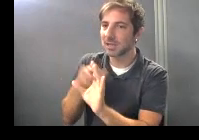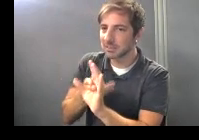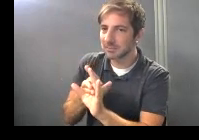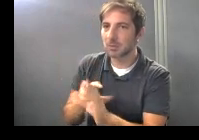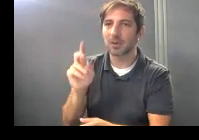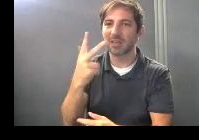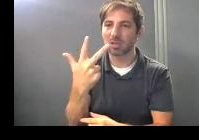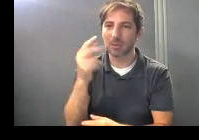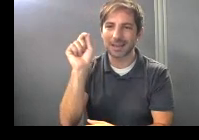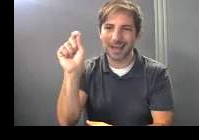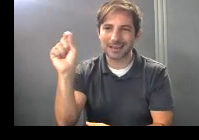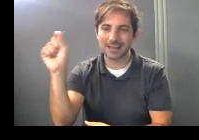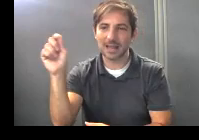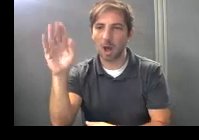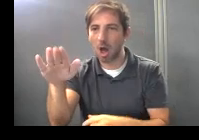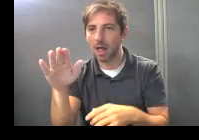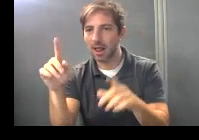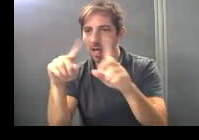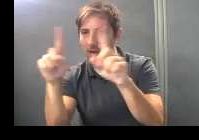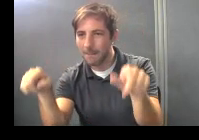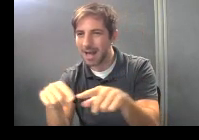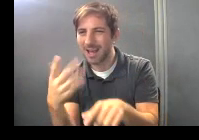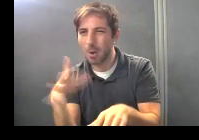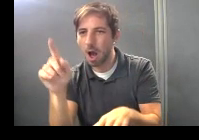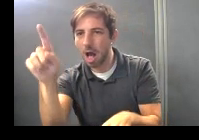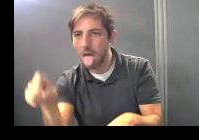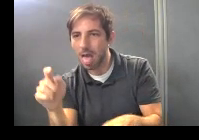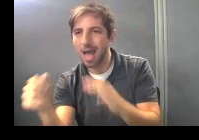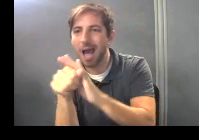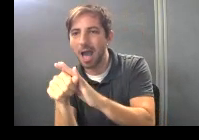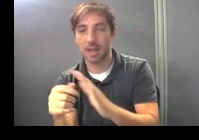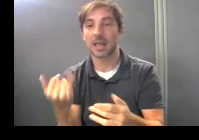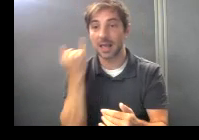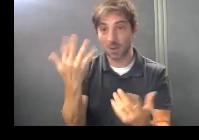OF THE BOX. IF YOU WOULD LIKE THE INTERPRETER TO STAY